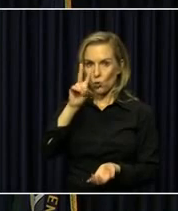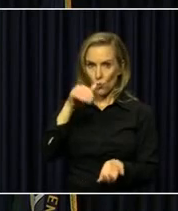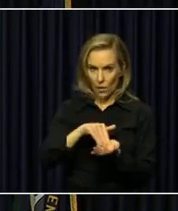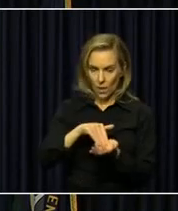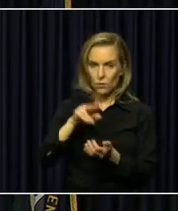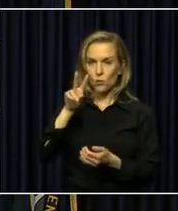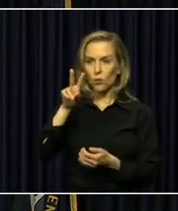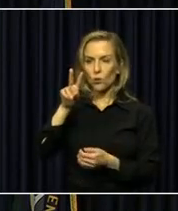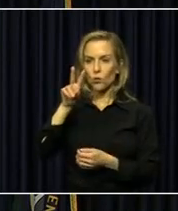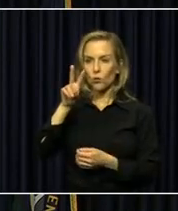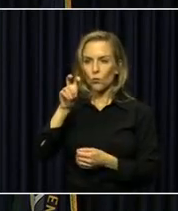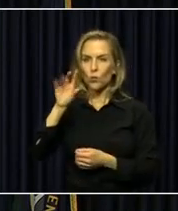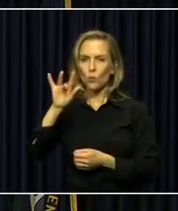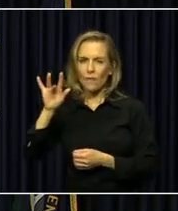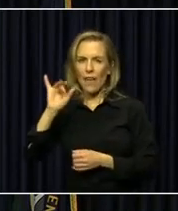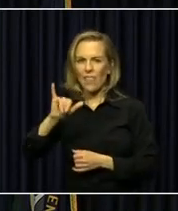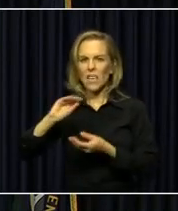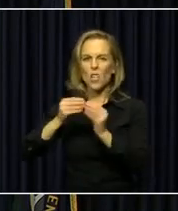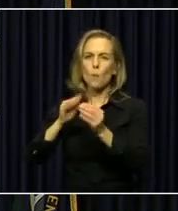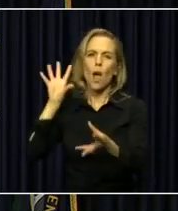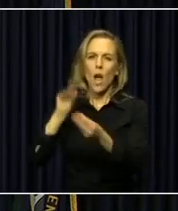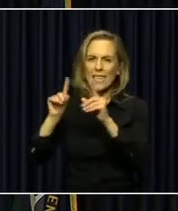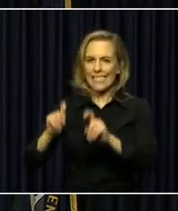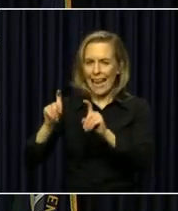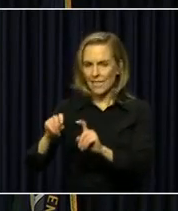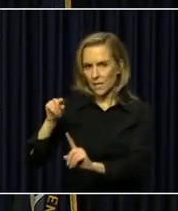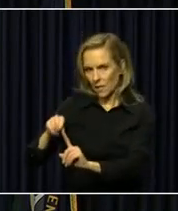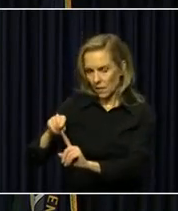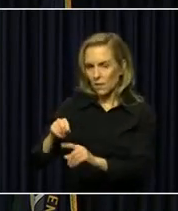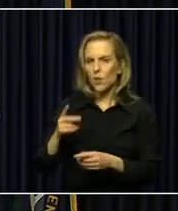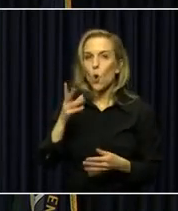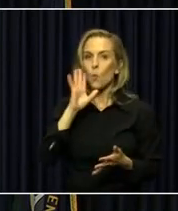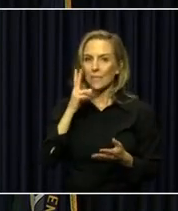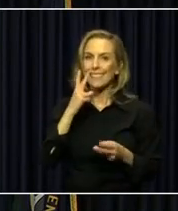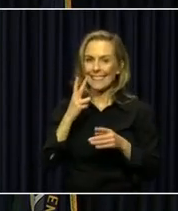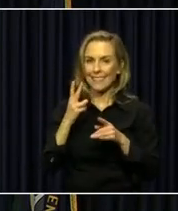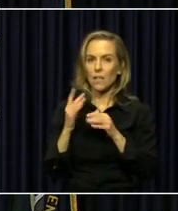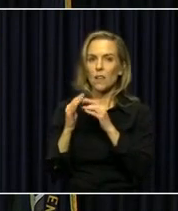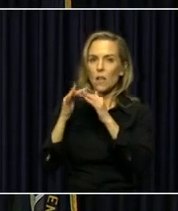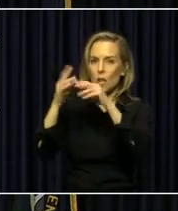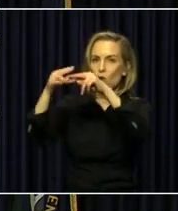AND THE NUMBER RECOVERED THAT WE